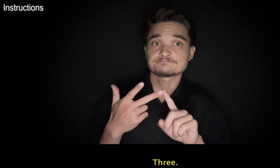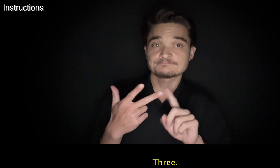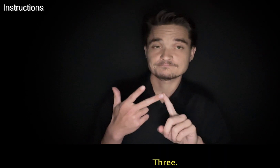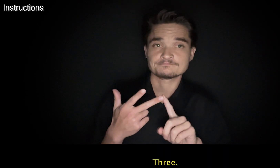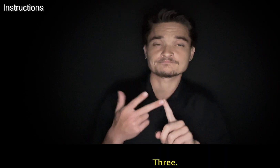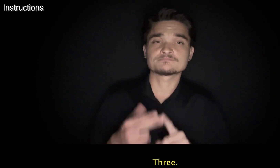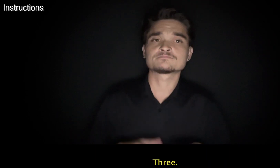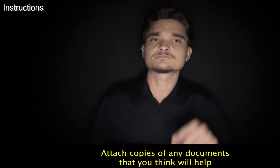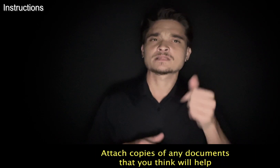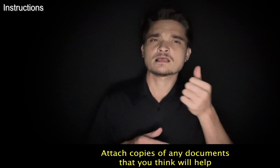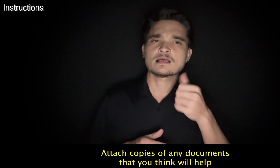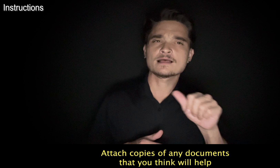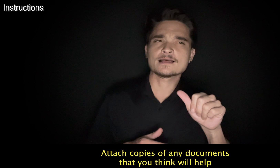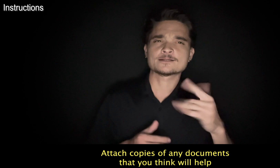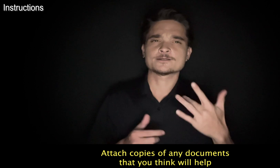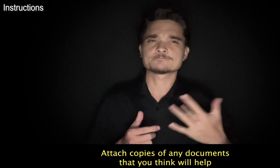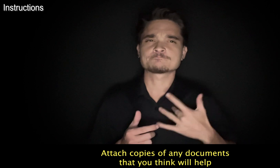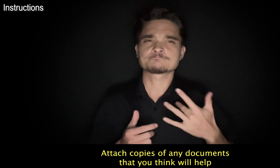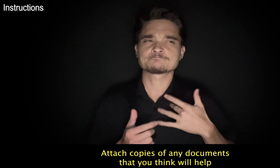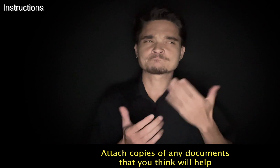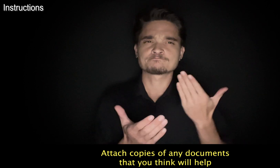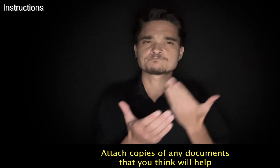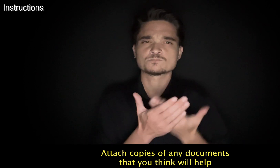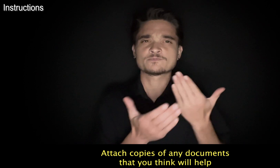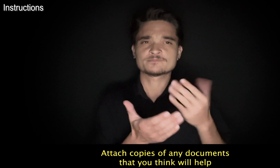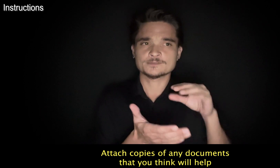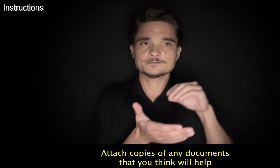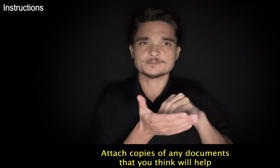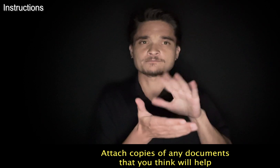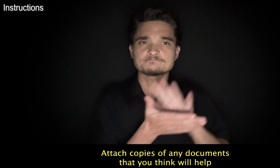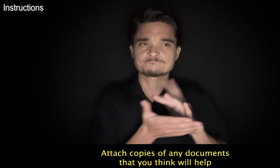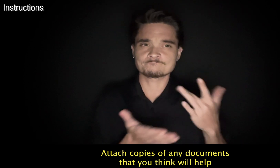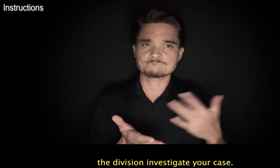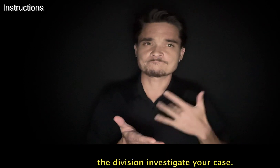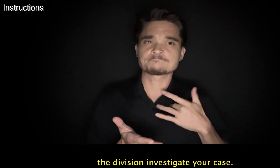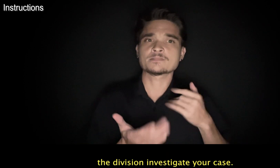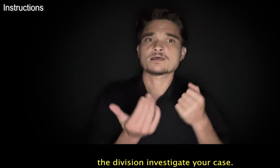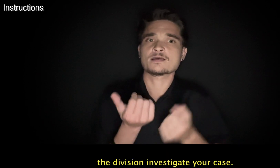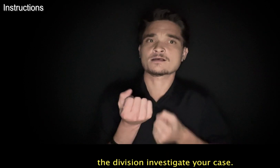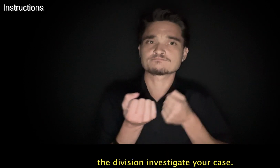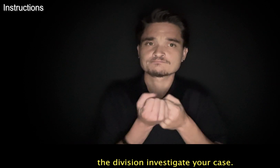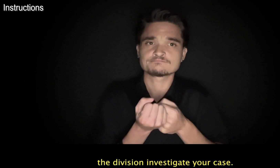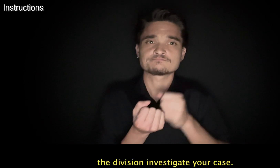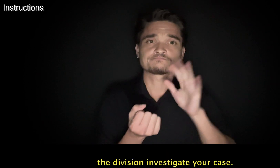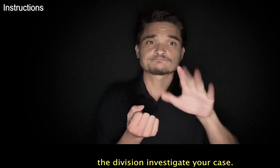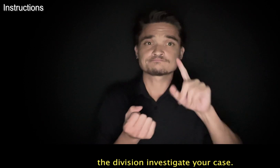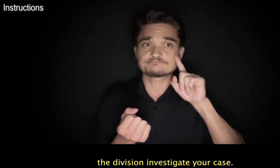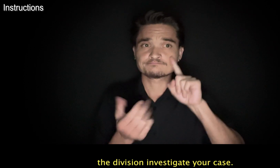Three. Attach copies of any documents that you think will help the division investigate your case.